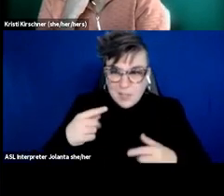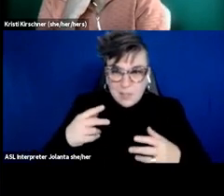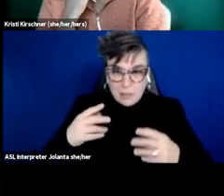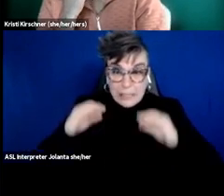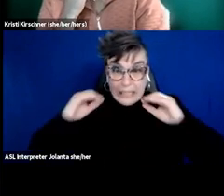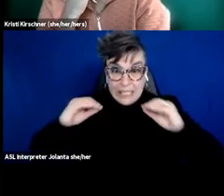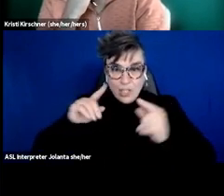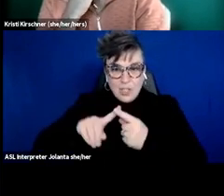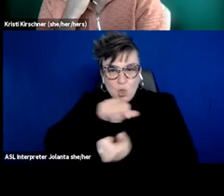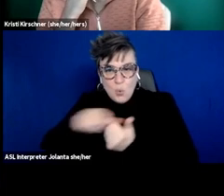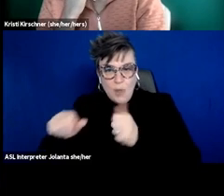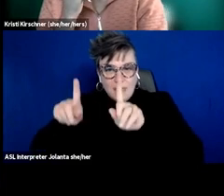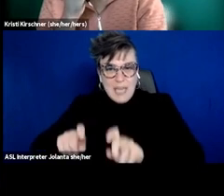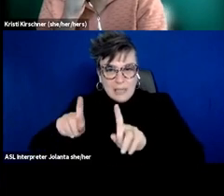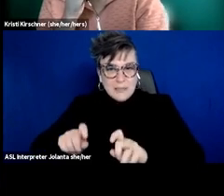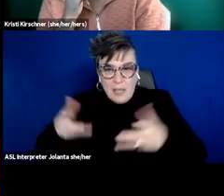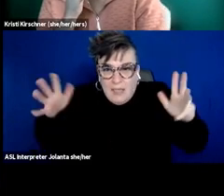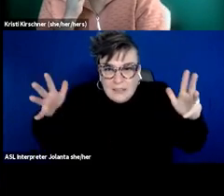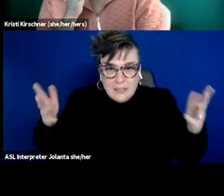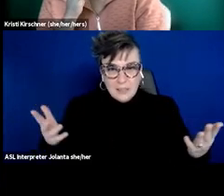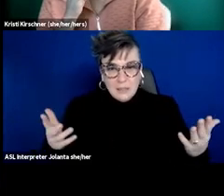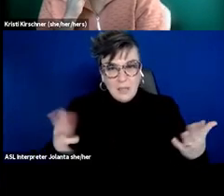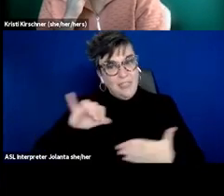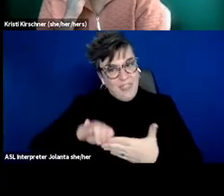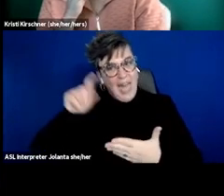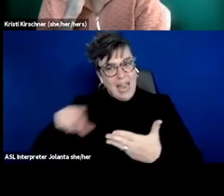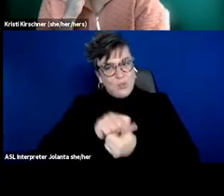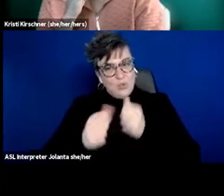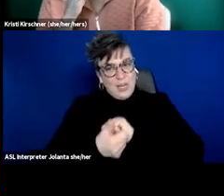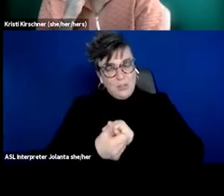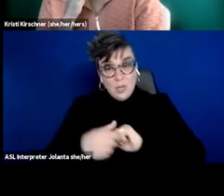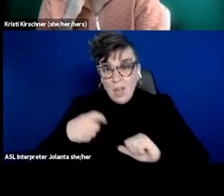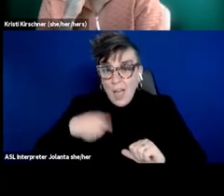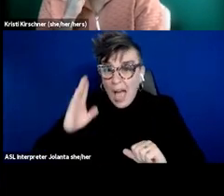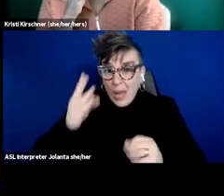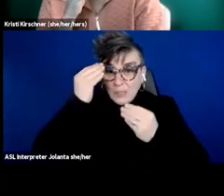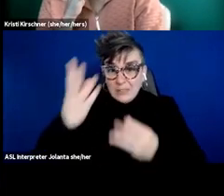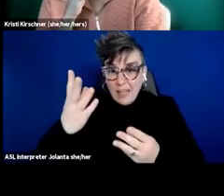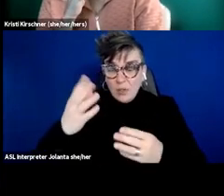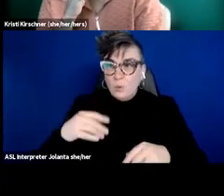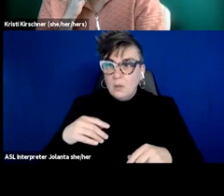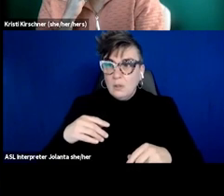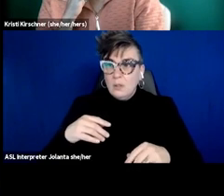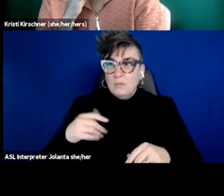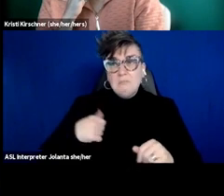test. And so that has got to change. I will tell you I think the future is bright. As